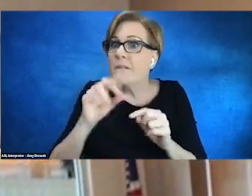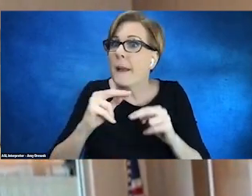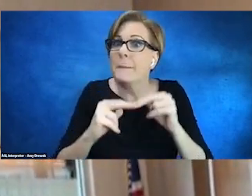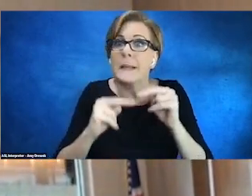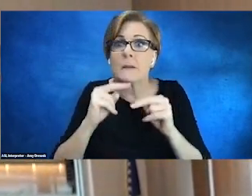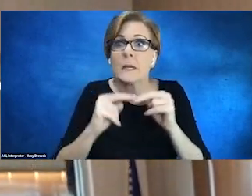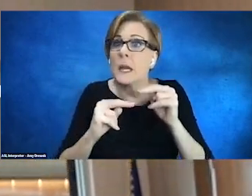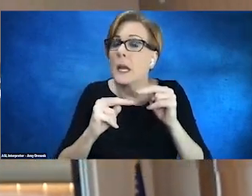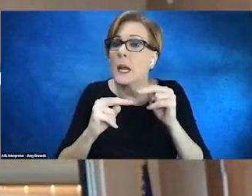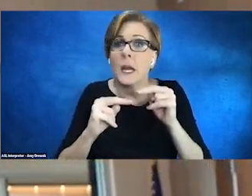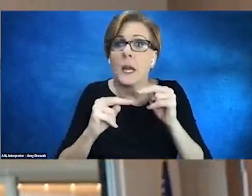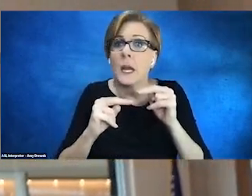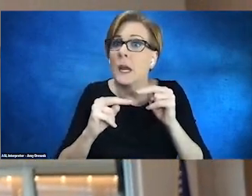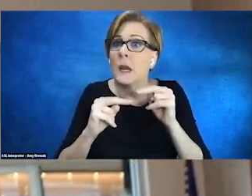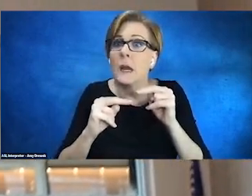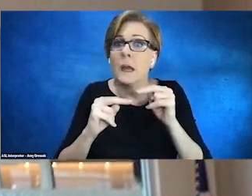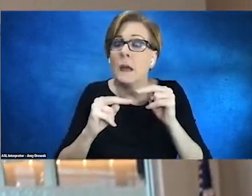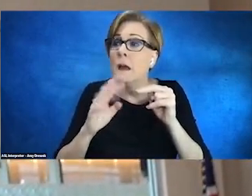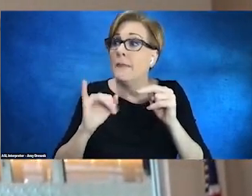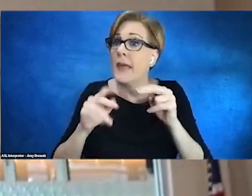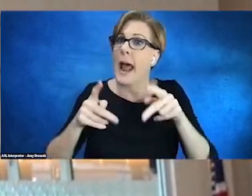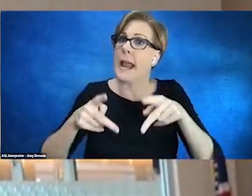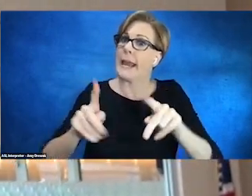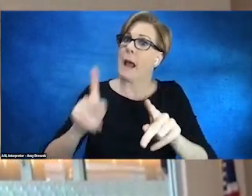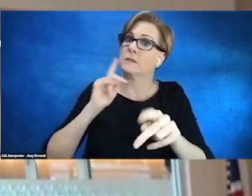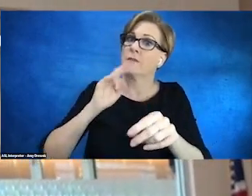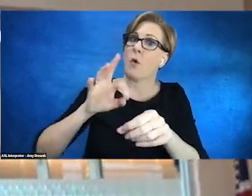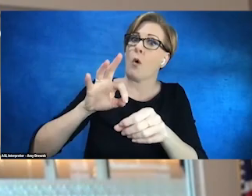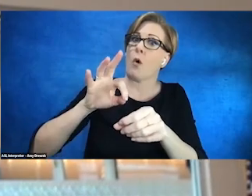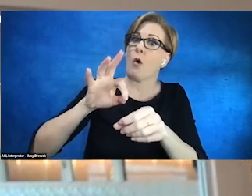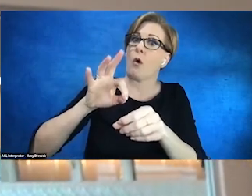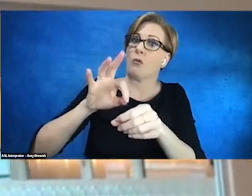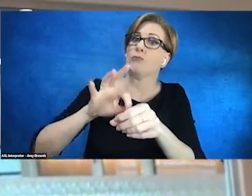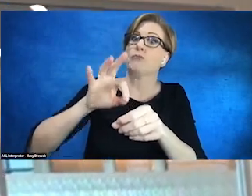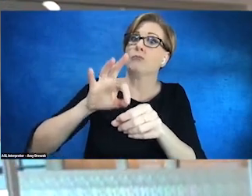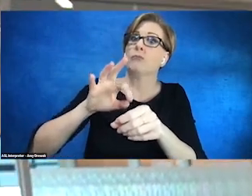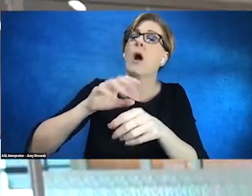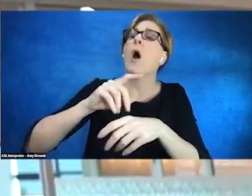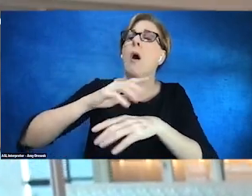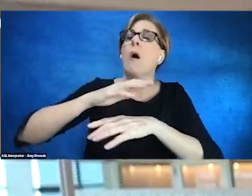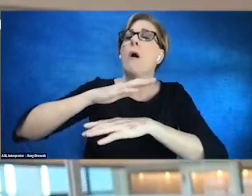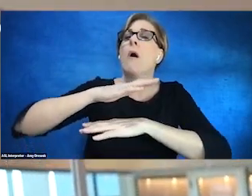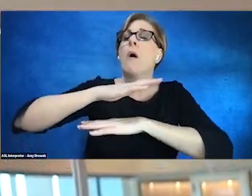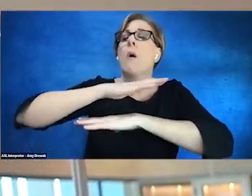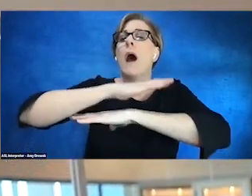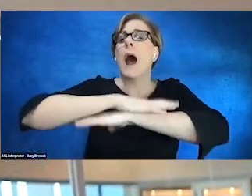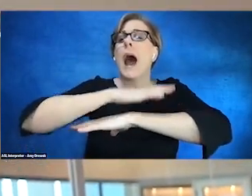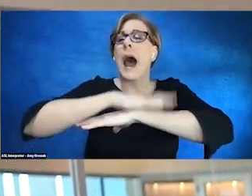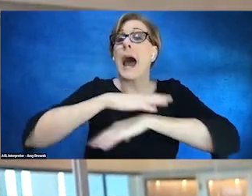can't find a voting location that would allow for electioneering, then we are are able to designate